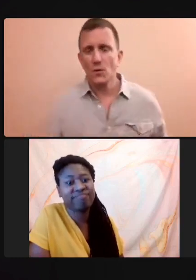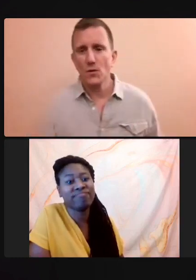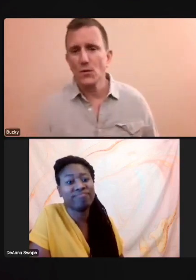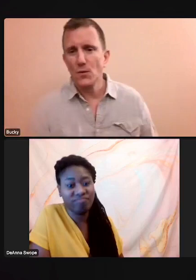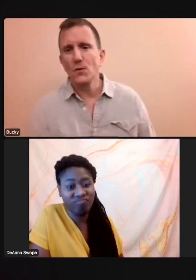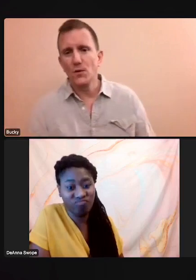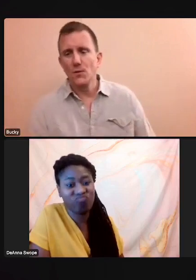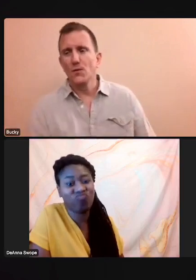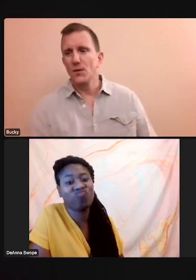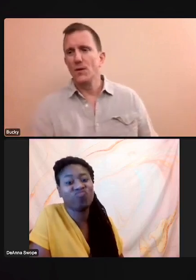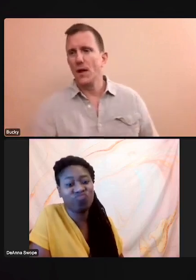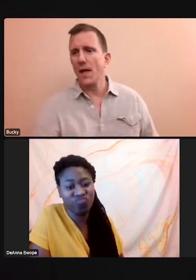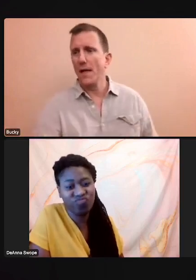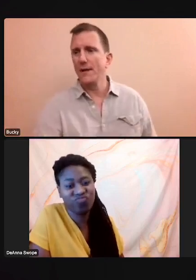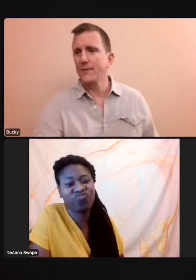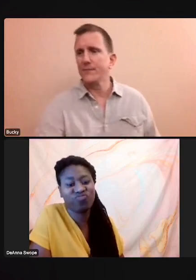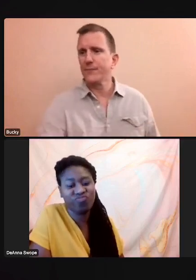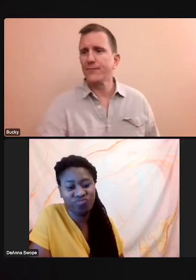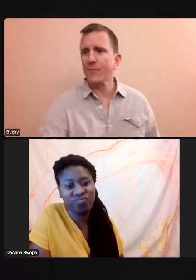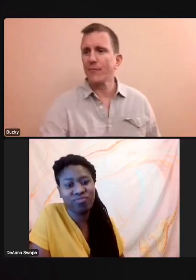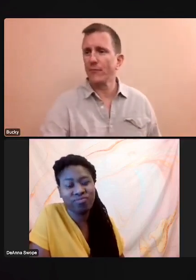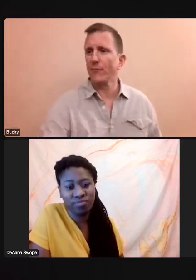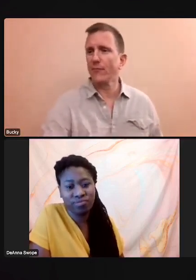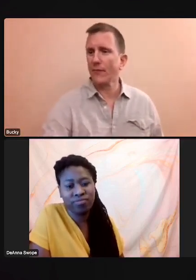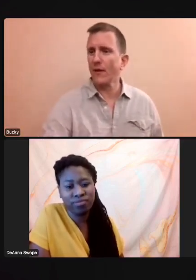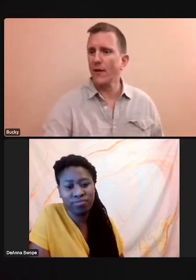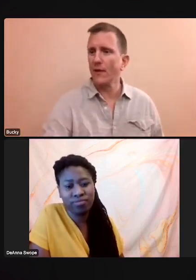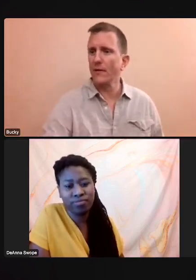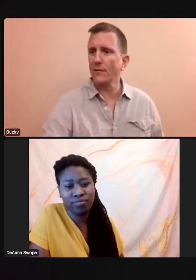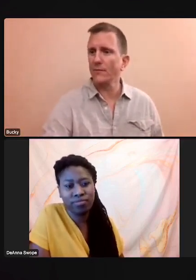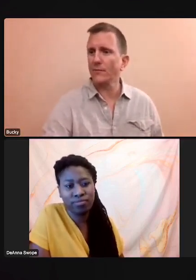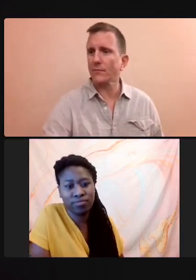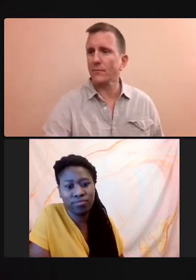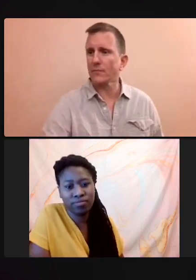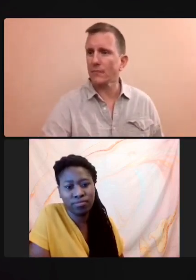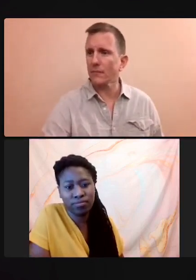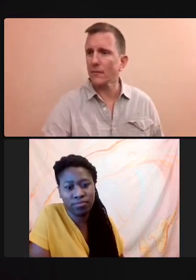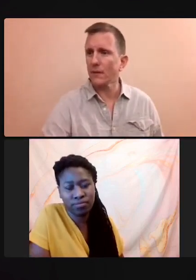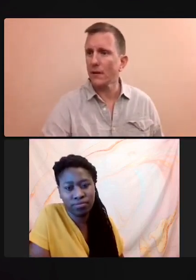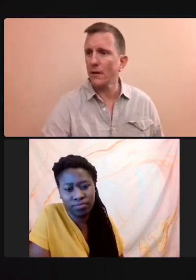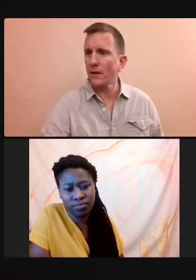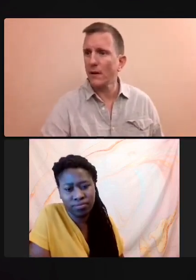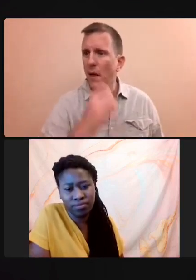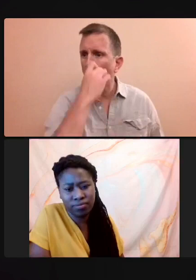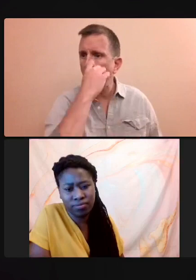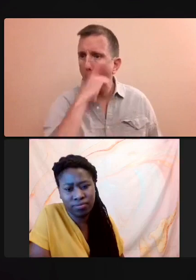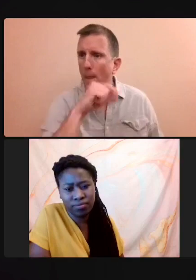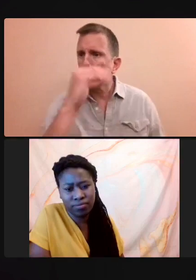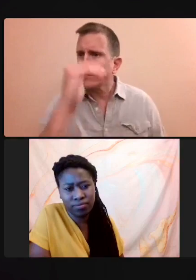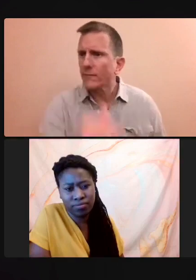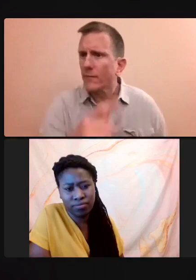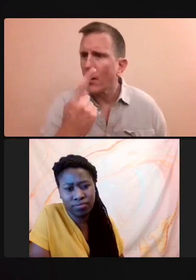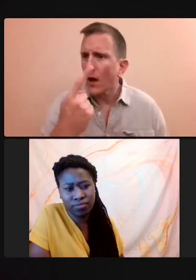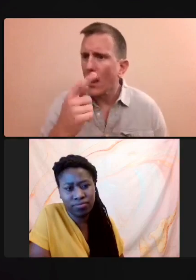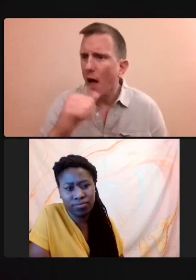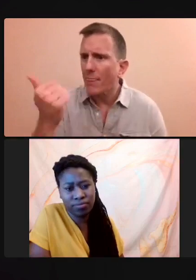then what the way that is right now, we're hearing folks are teaching ASL. It seems like they're getting more views for whatever reason.